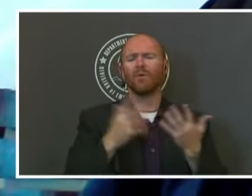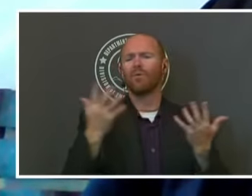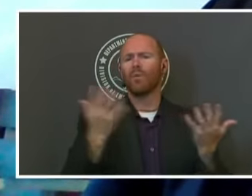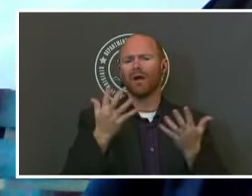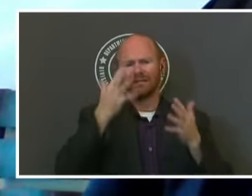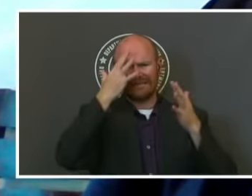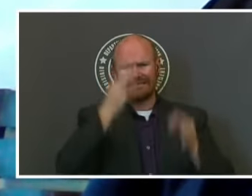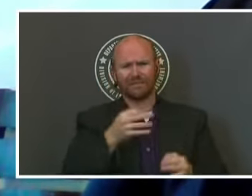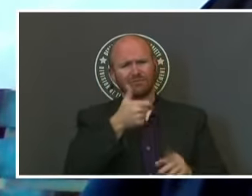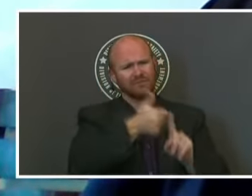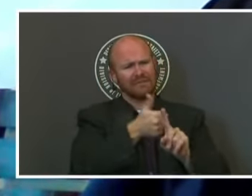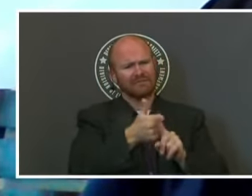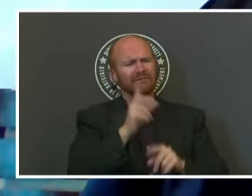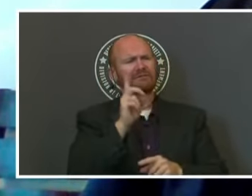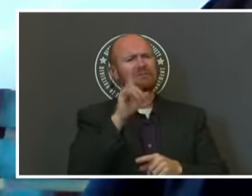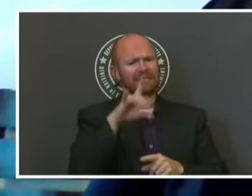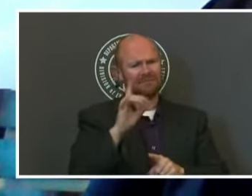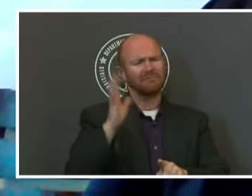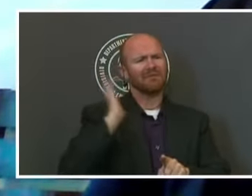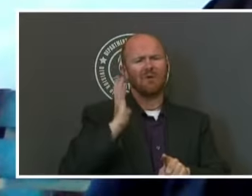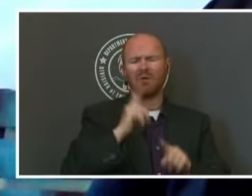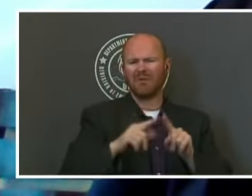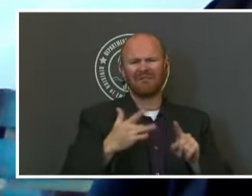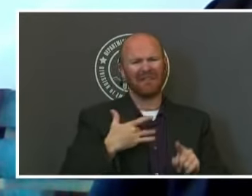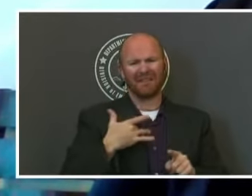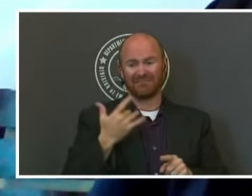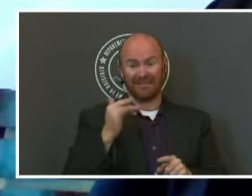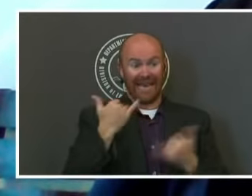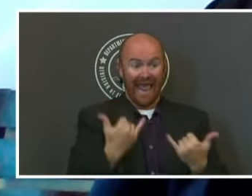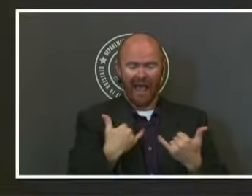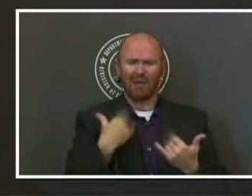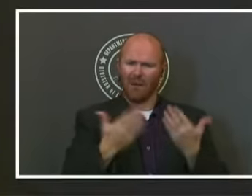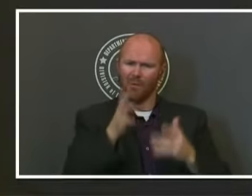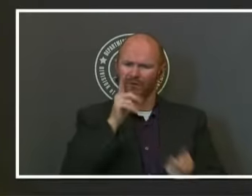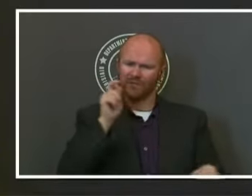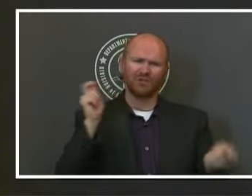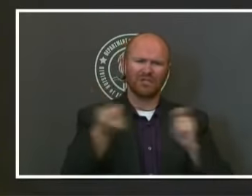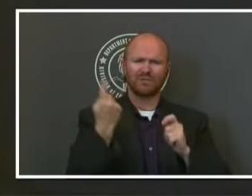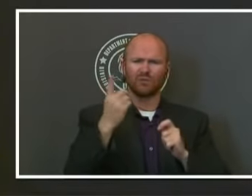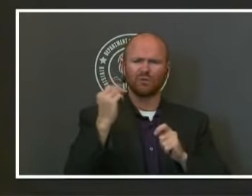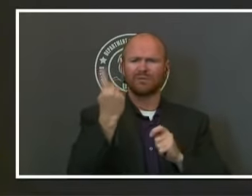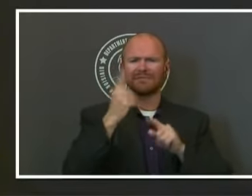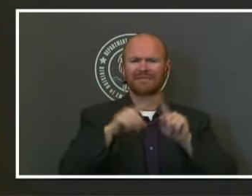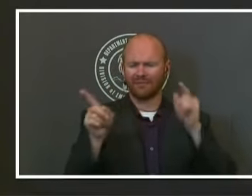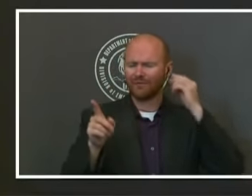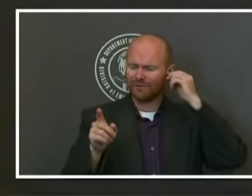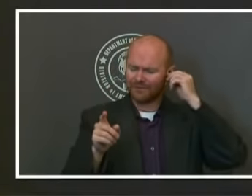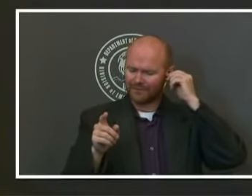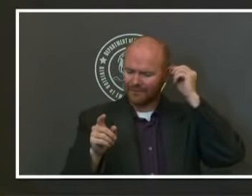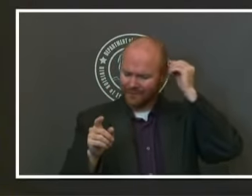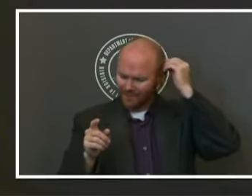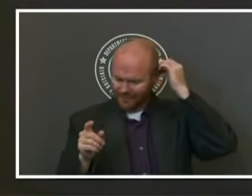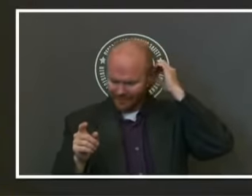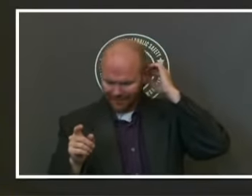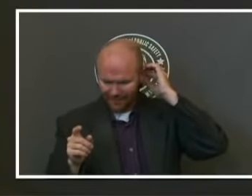then you wouldn't have done it done the same things now